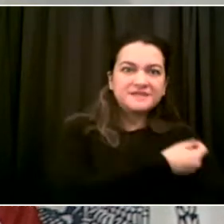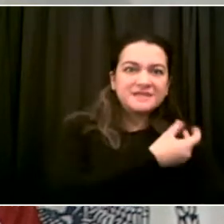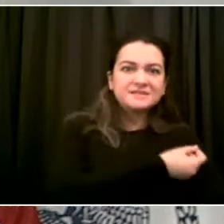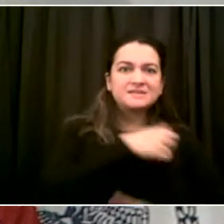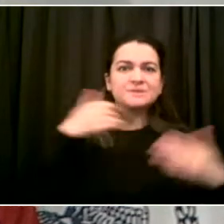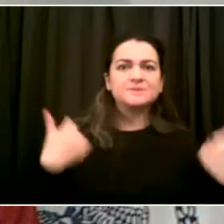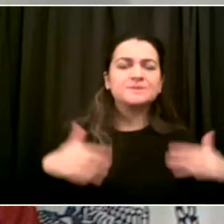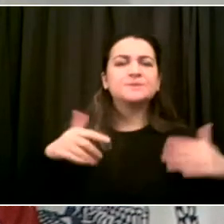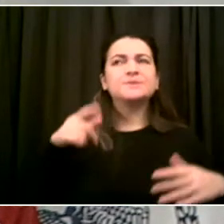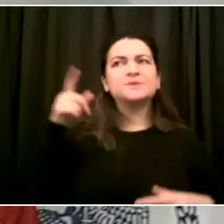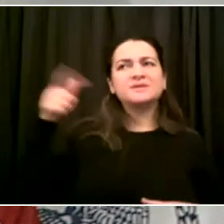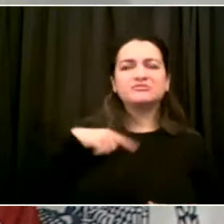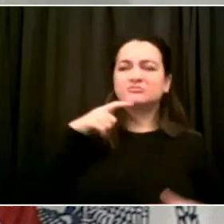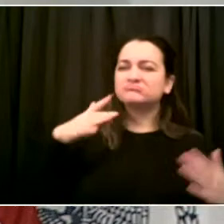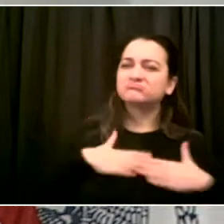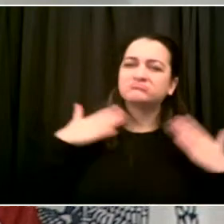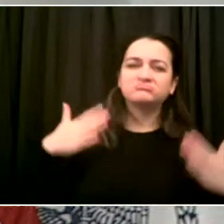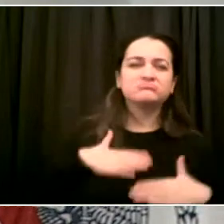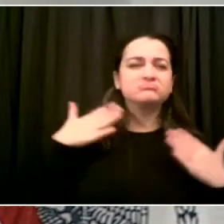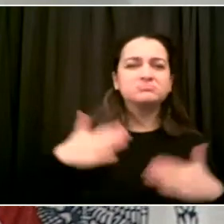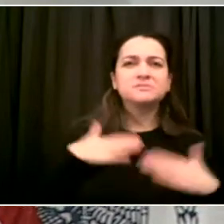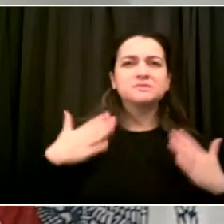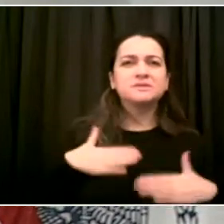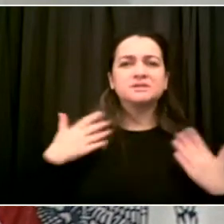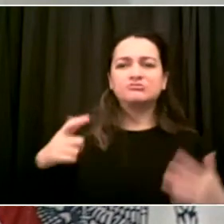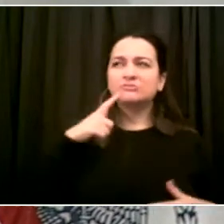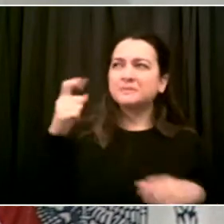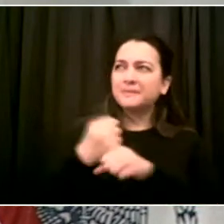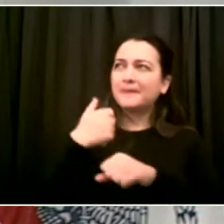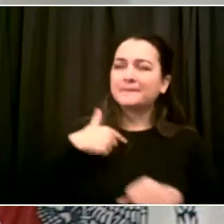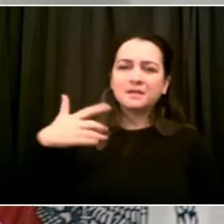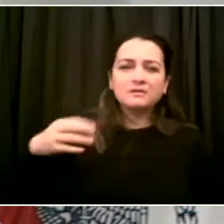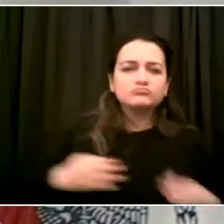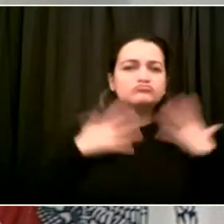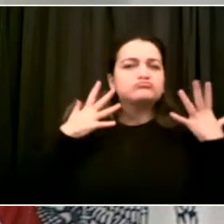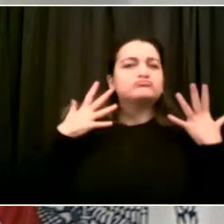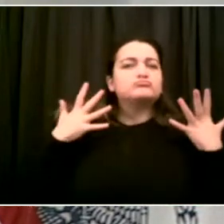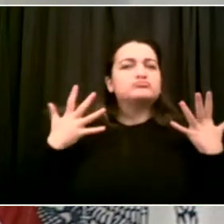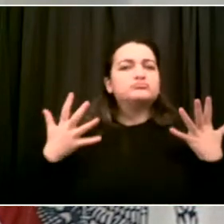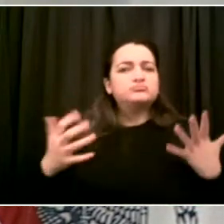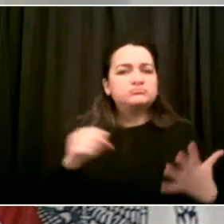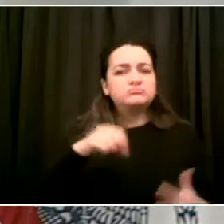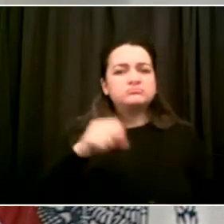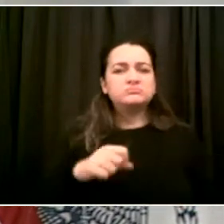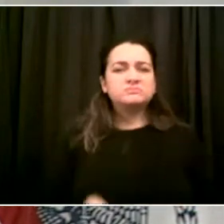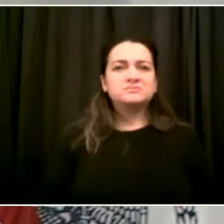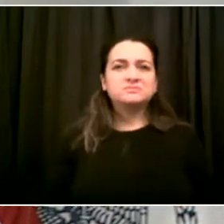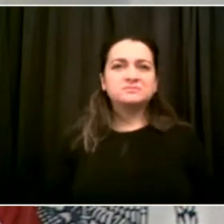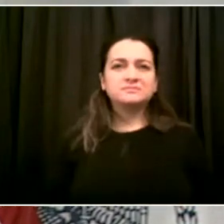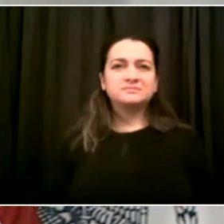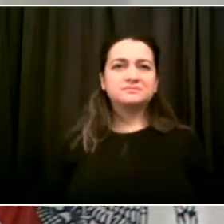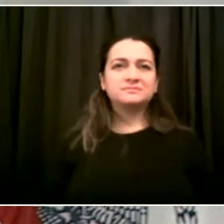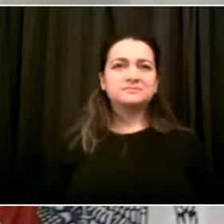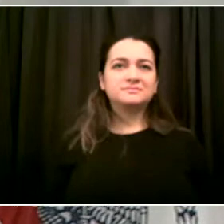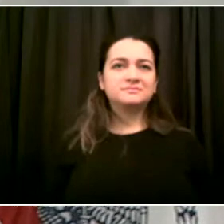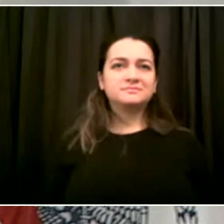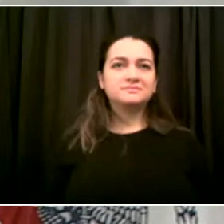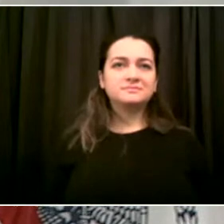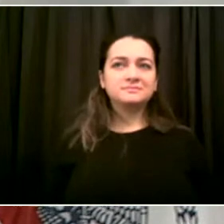SAYING BLUNTLY, CLEARLY WERE GOING TO KEKEEP EEXPANDING SUPPLY AND MAKE SURE GETS DOWN TO THE GRASSROOTS THAT WAS A SHOT IN THE ARM FOR ALL